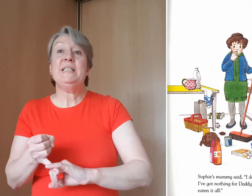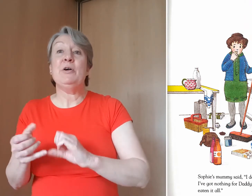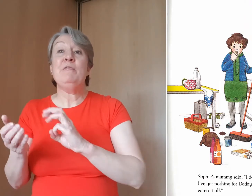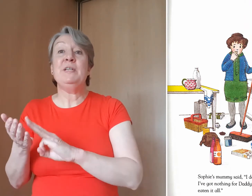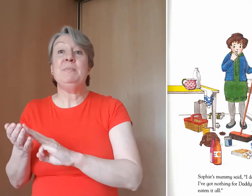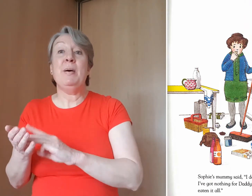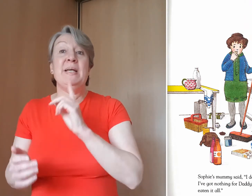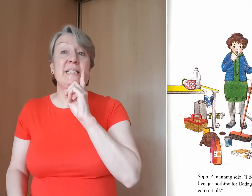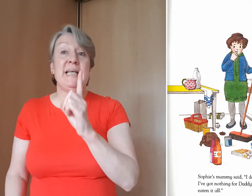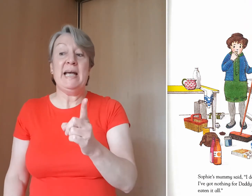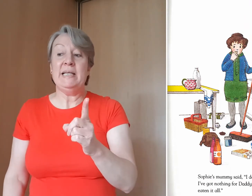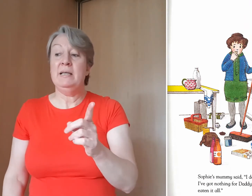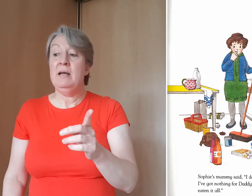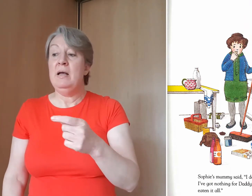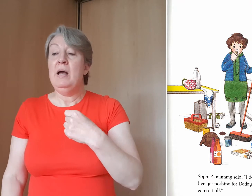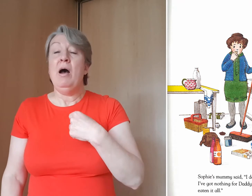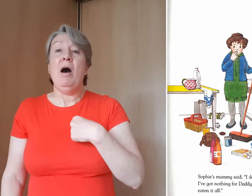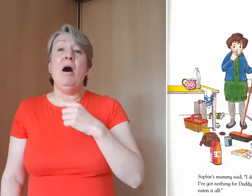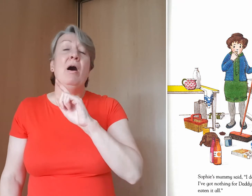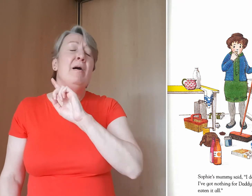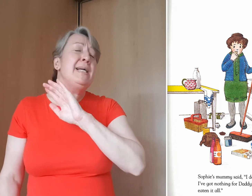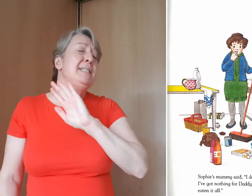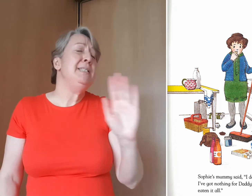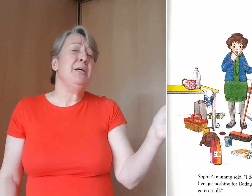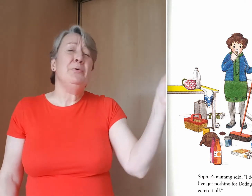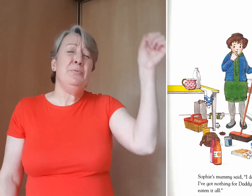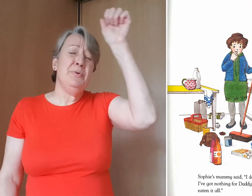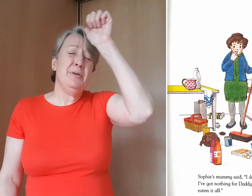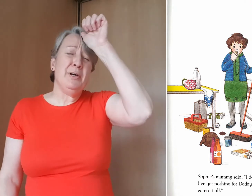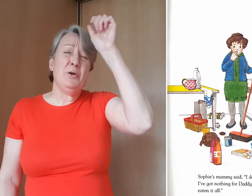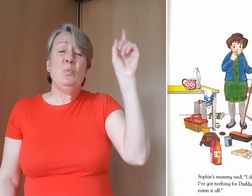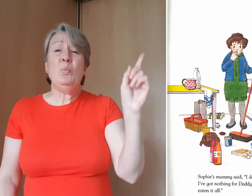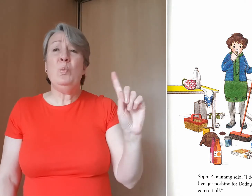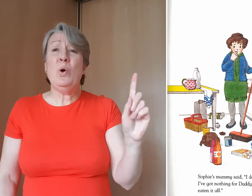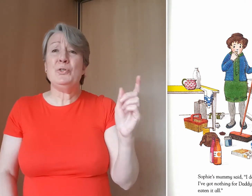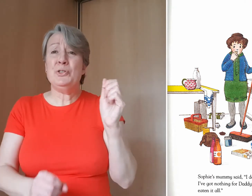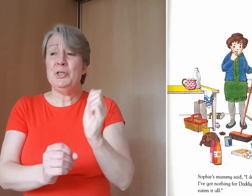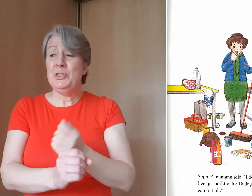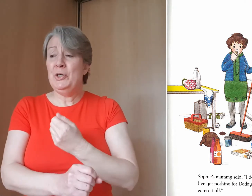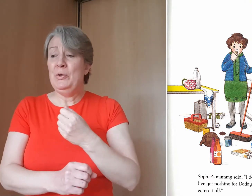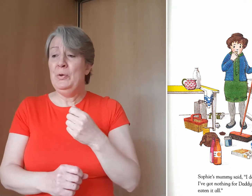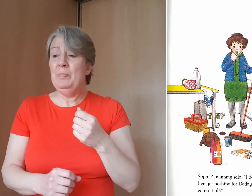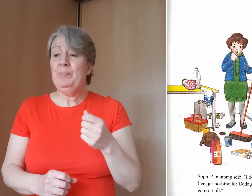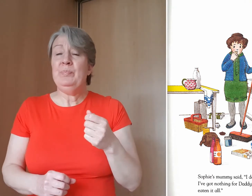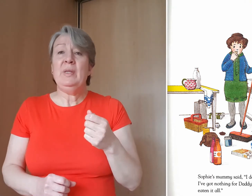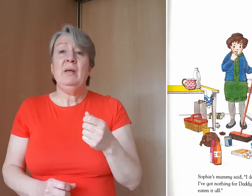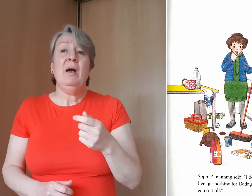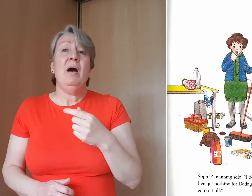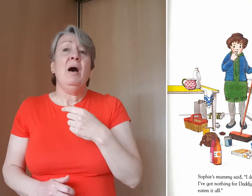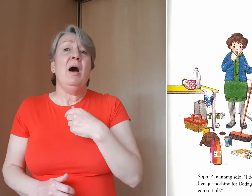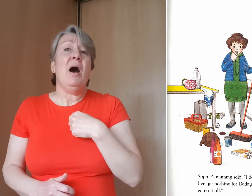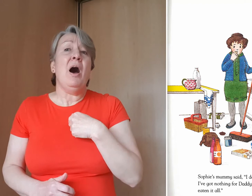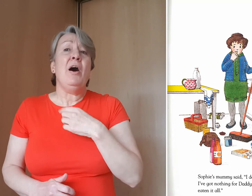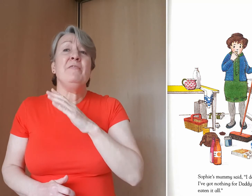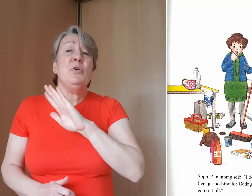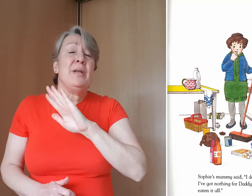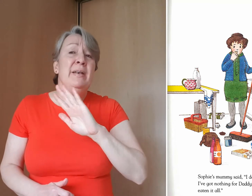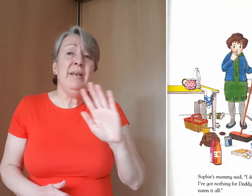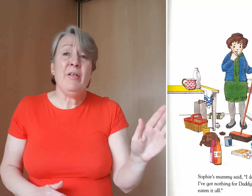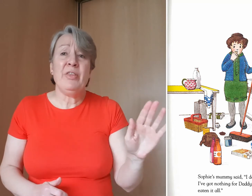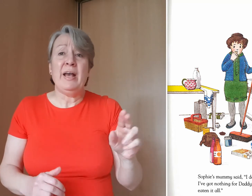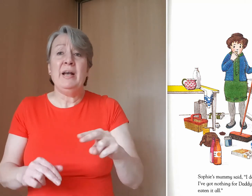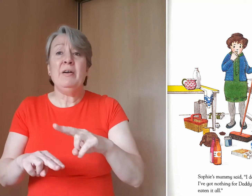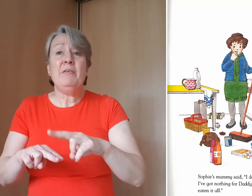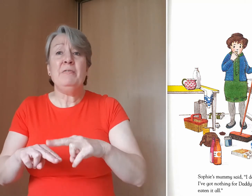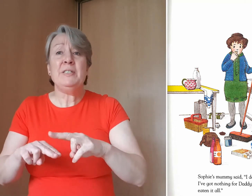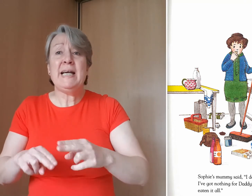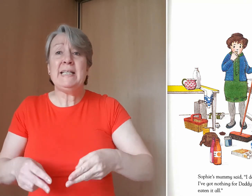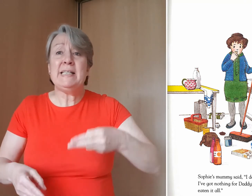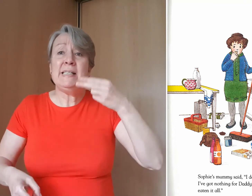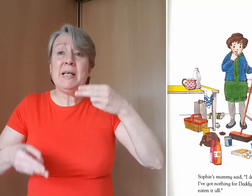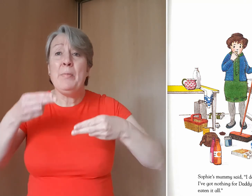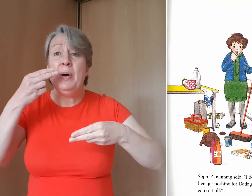Sophie's mummy said "I don't know what to do! I've got nothing for daddy's supper,